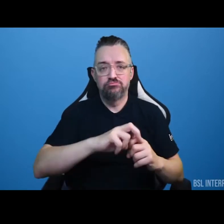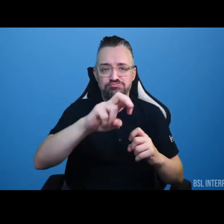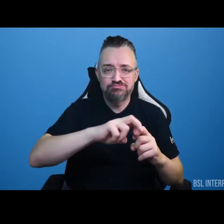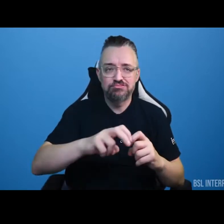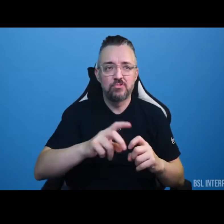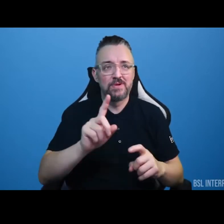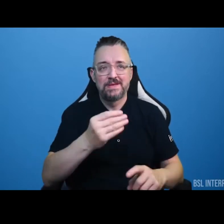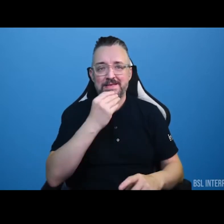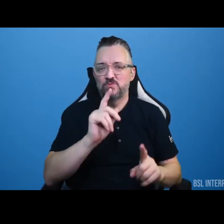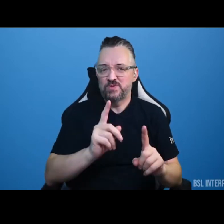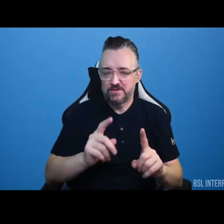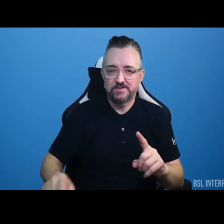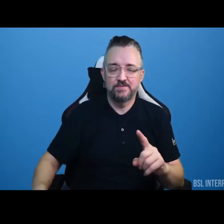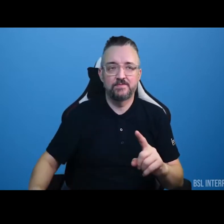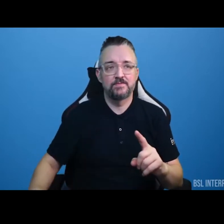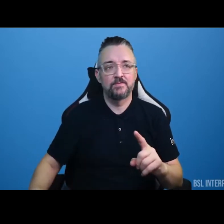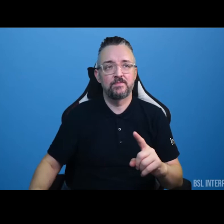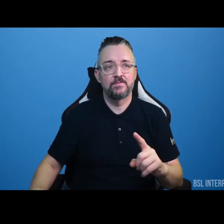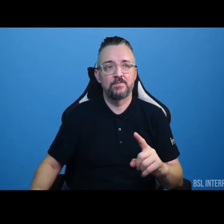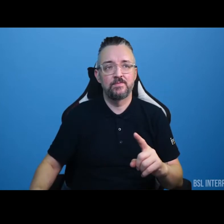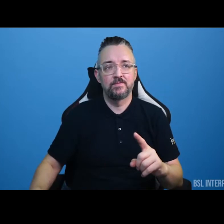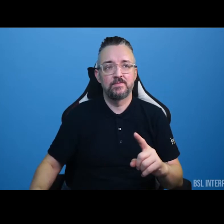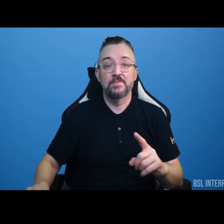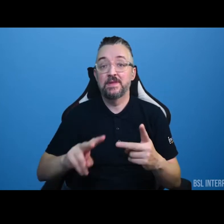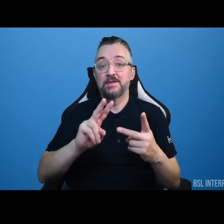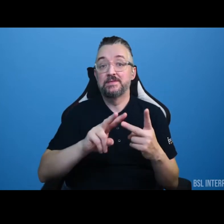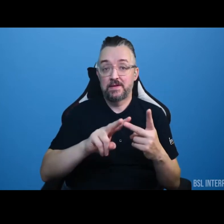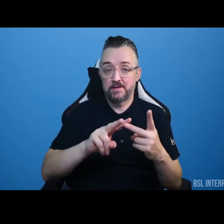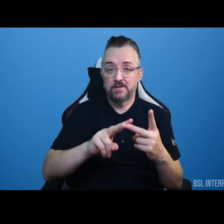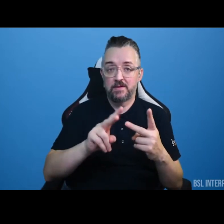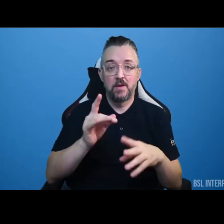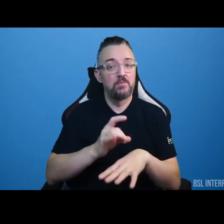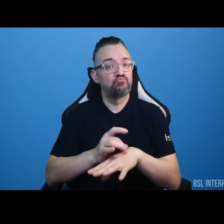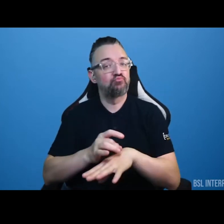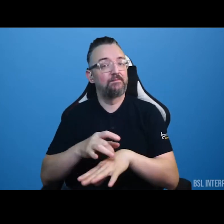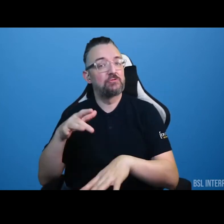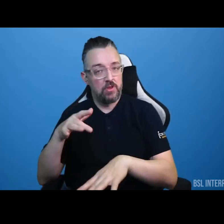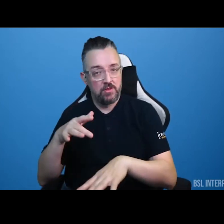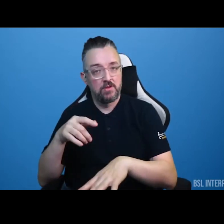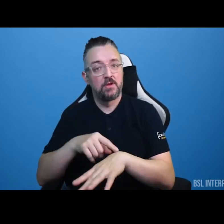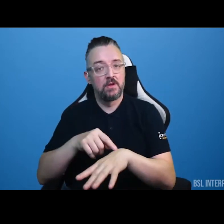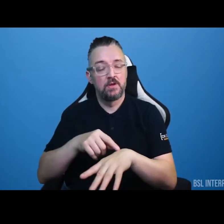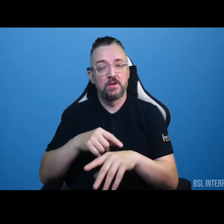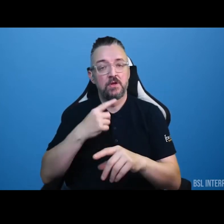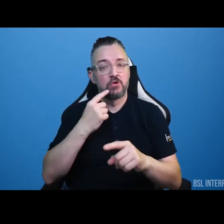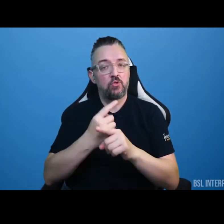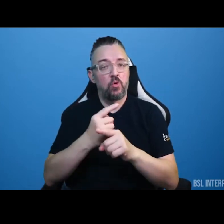That kind of thing. The second sphere is the professional one, and that's where we talk about, historically,